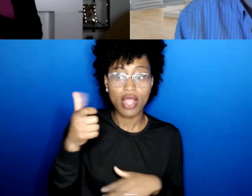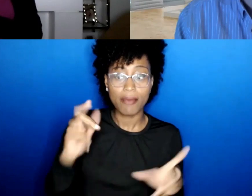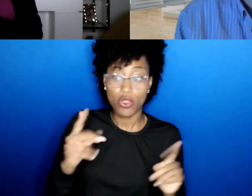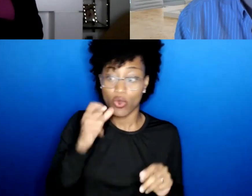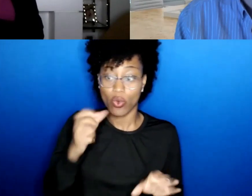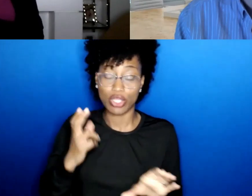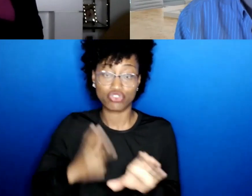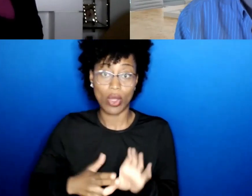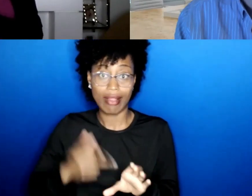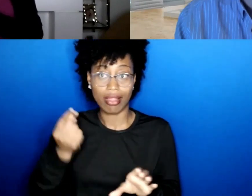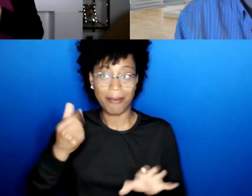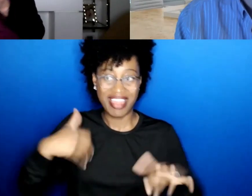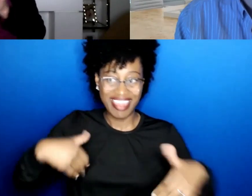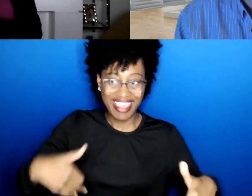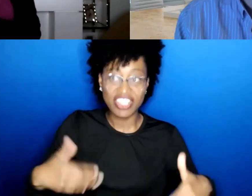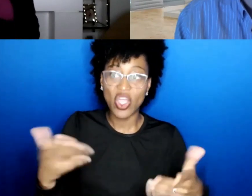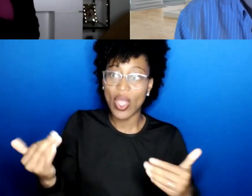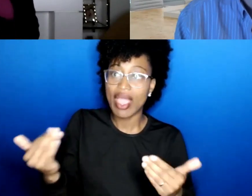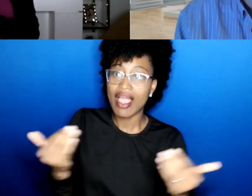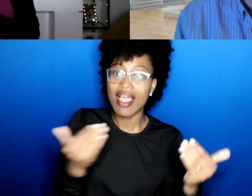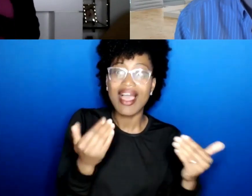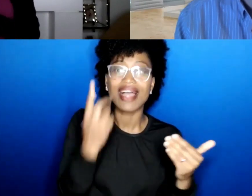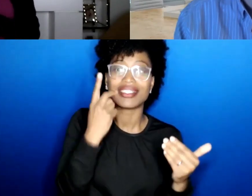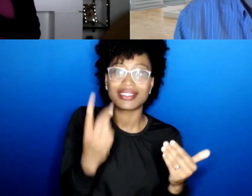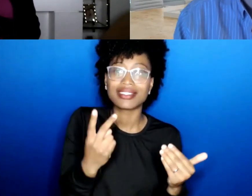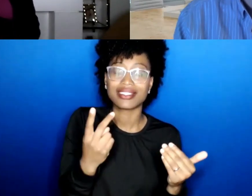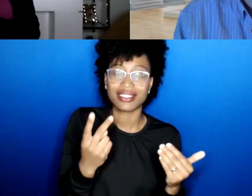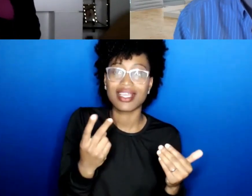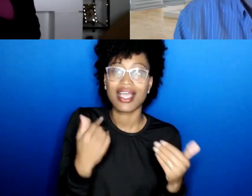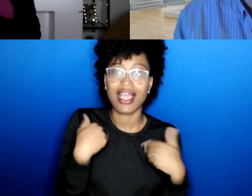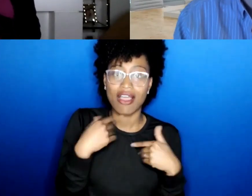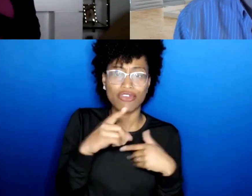bit late to come on. 06:24:41 I see we have another 20 or 30 of